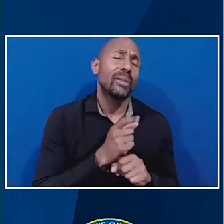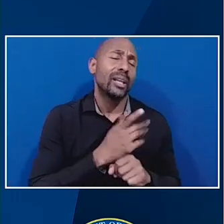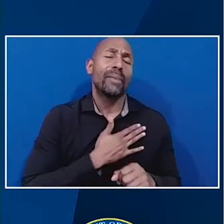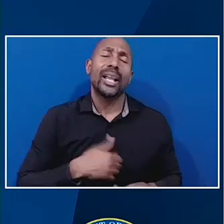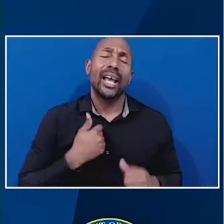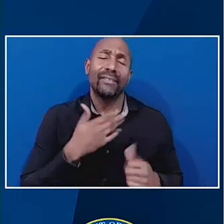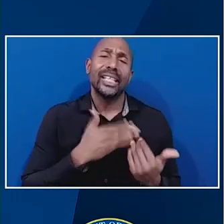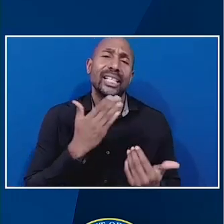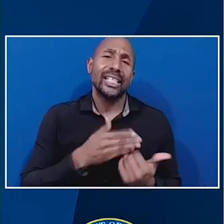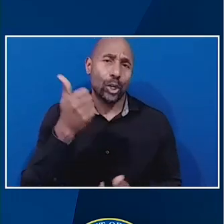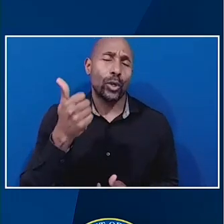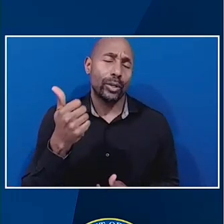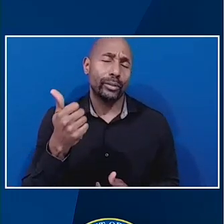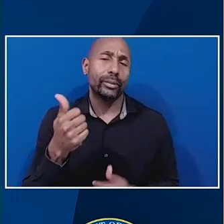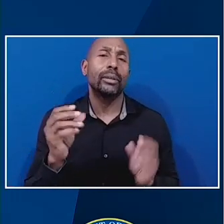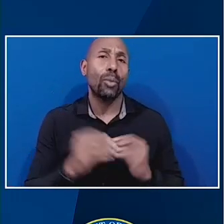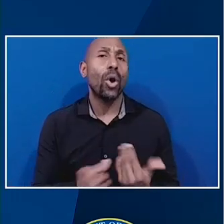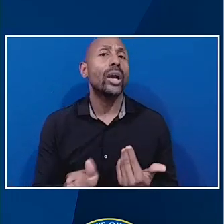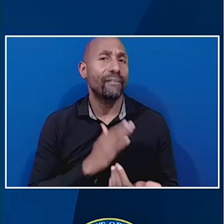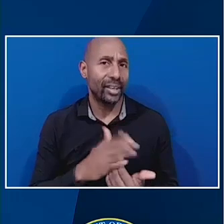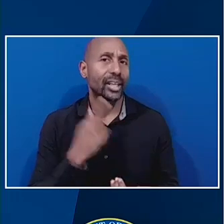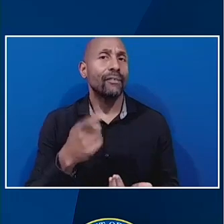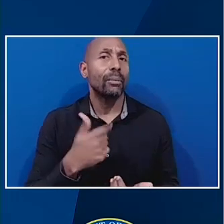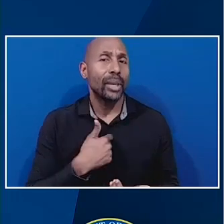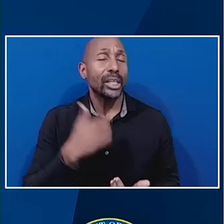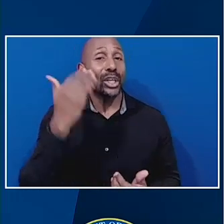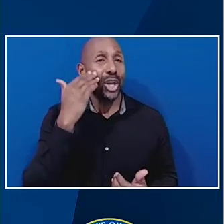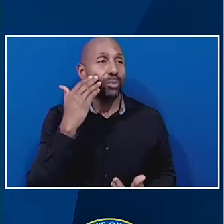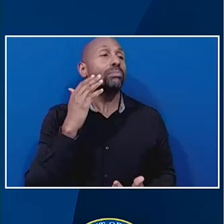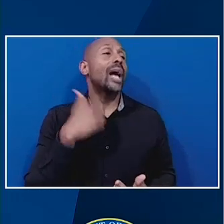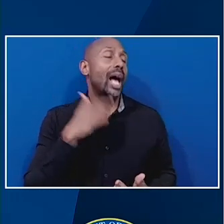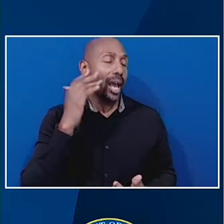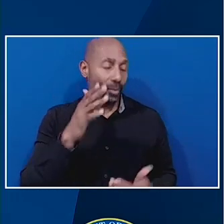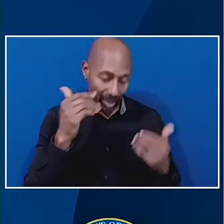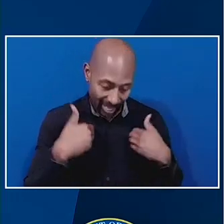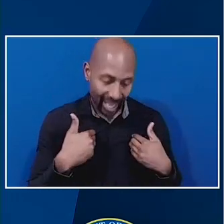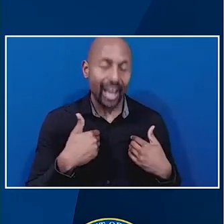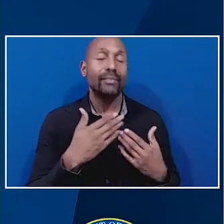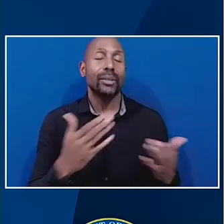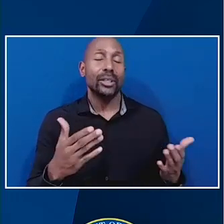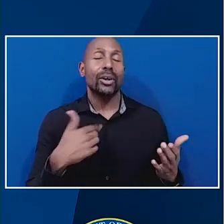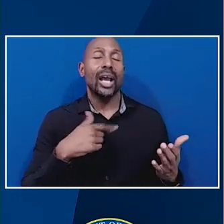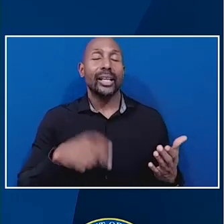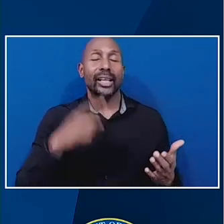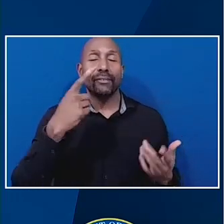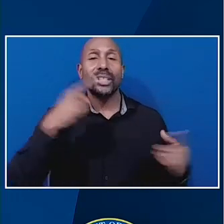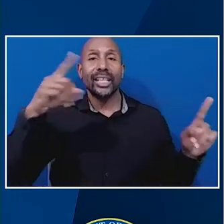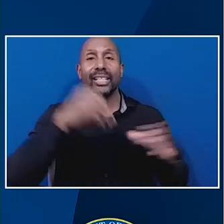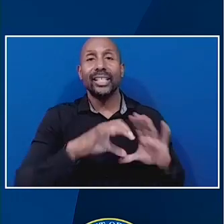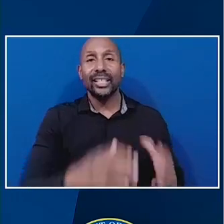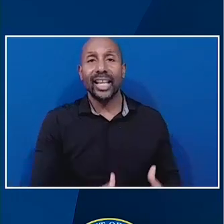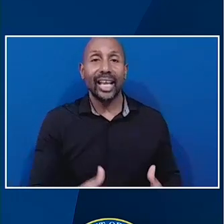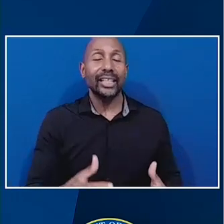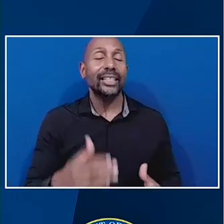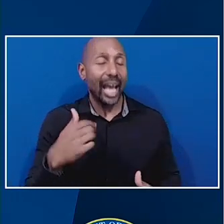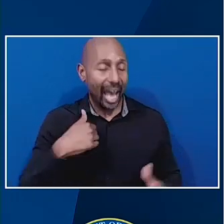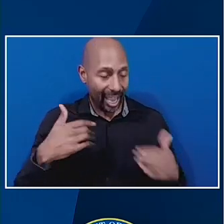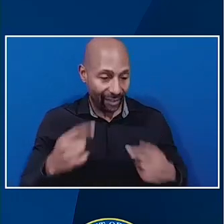It's a lot more convenient for me to just know I will have the materials I need to be successful in the class right away. I hope you will consider keeping these